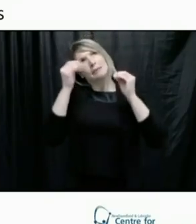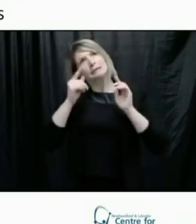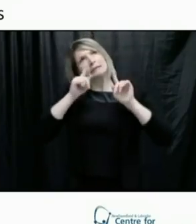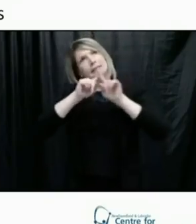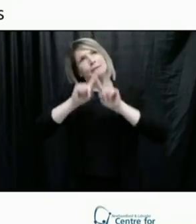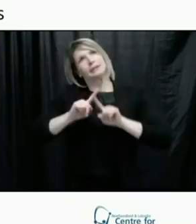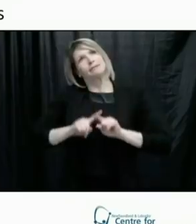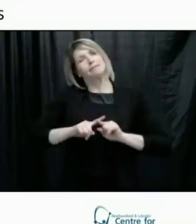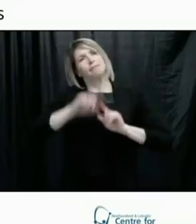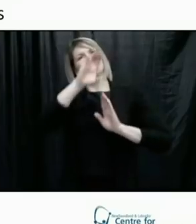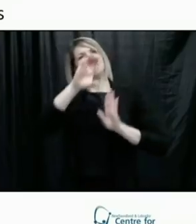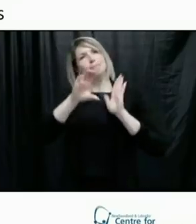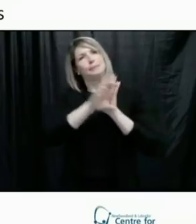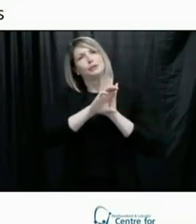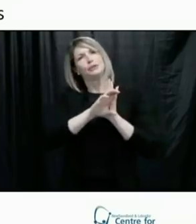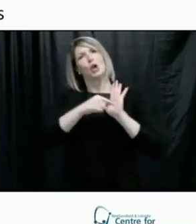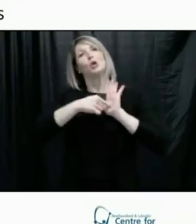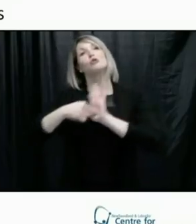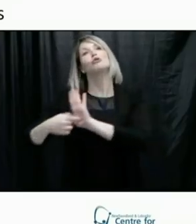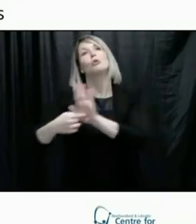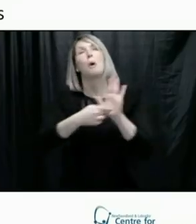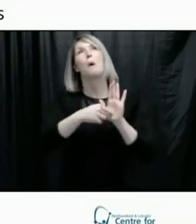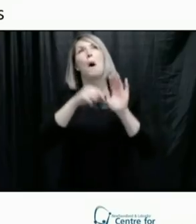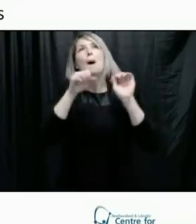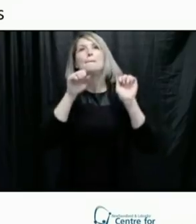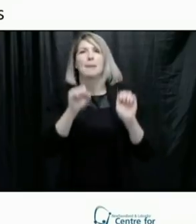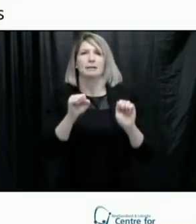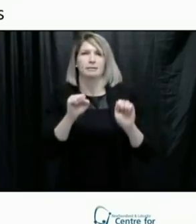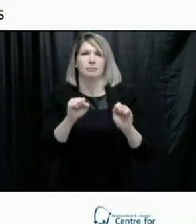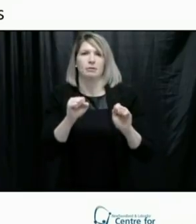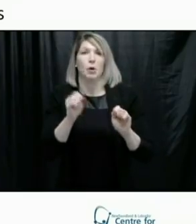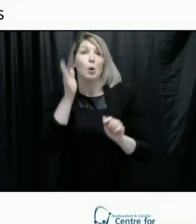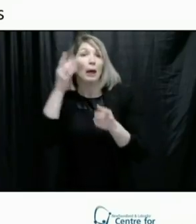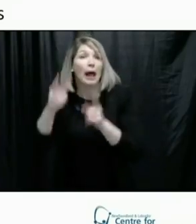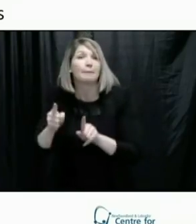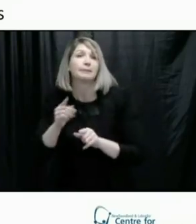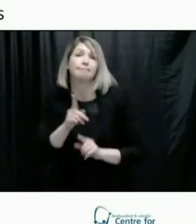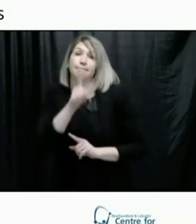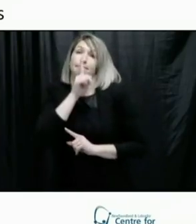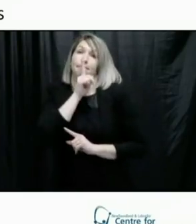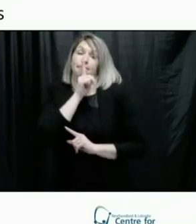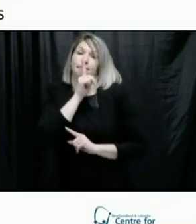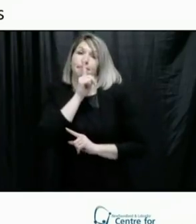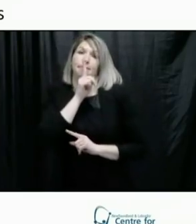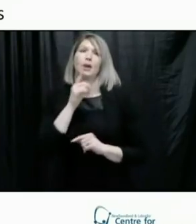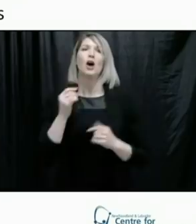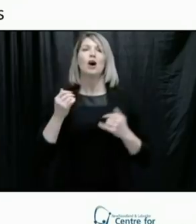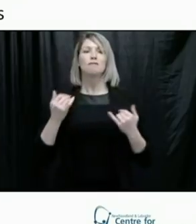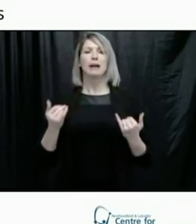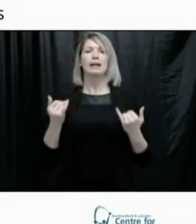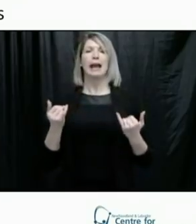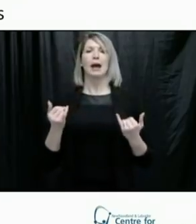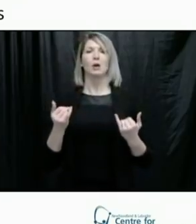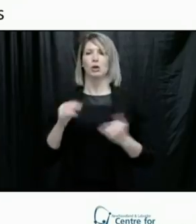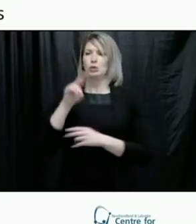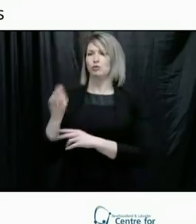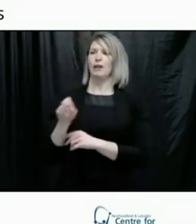IT'S WORTHWHILE THINKING ABOUT VARIOUS SCENARIOS THAT WE'LL PRESENT TODAY.